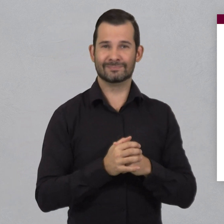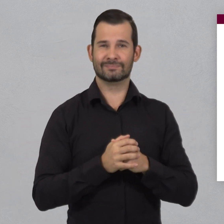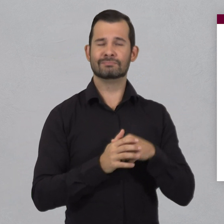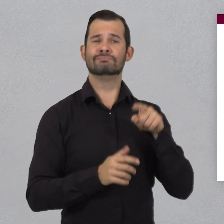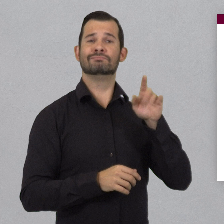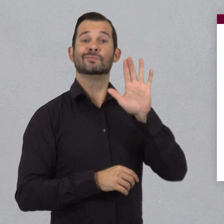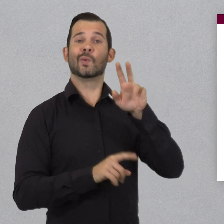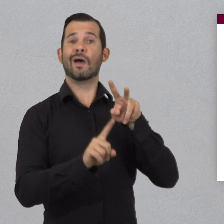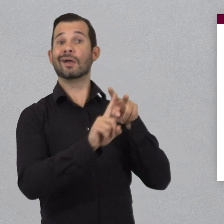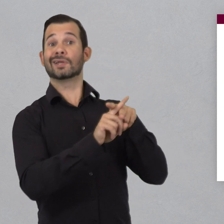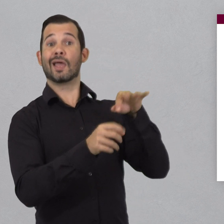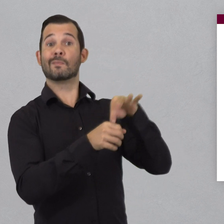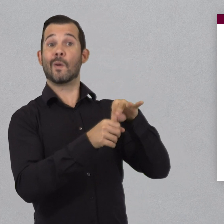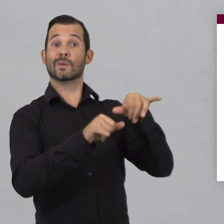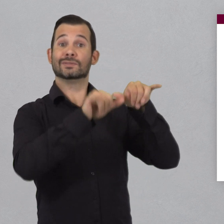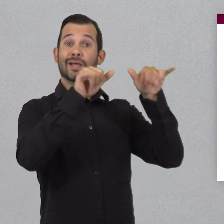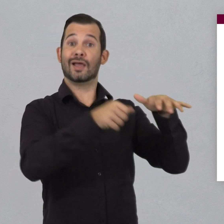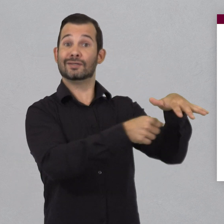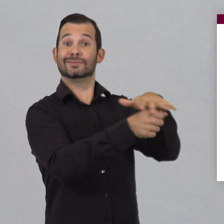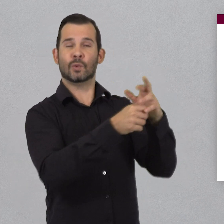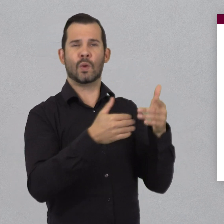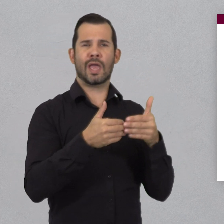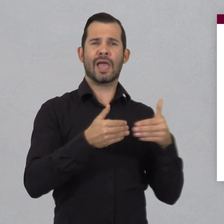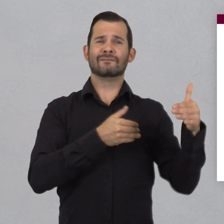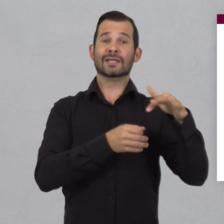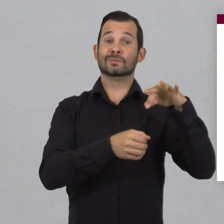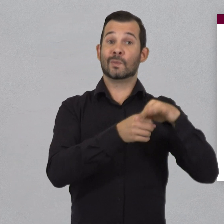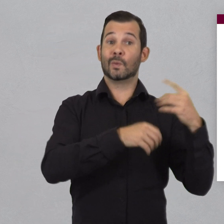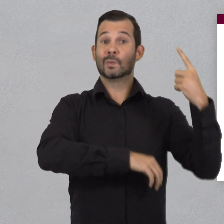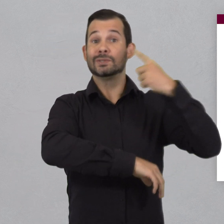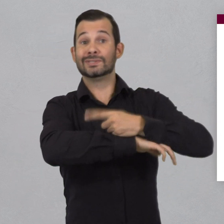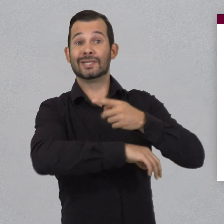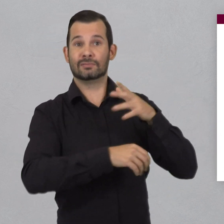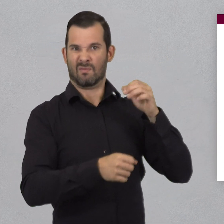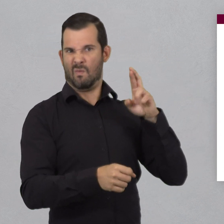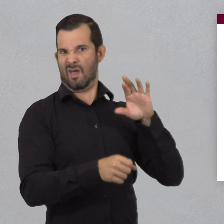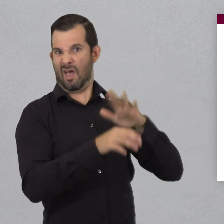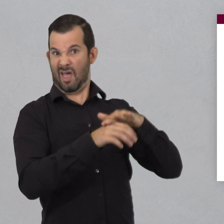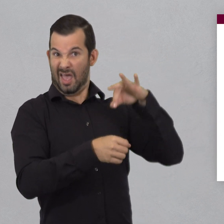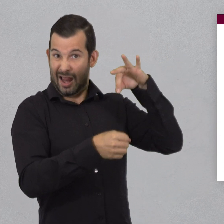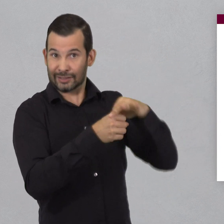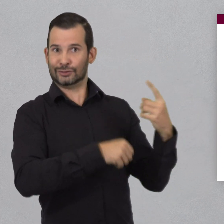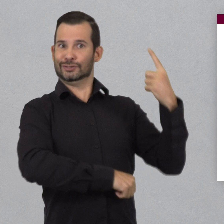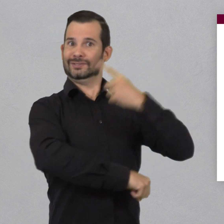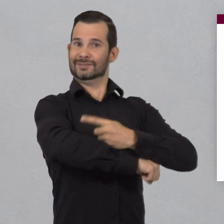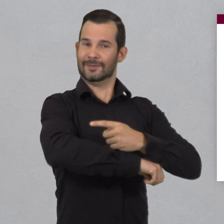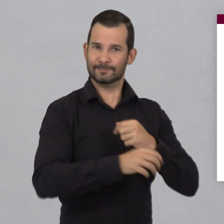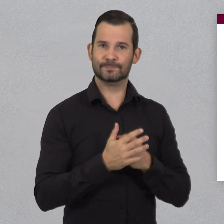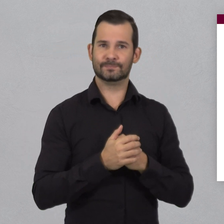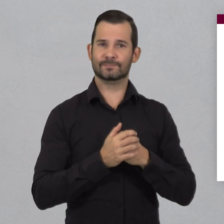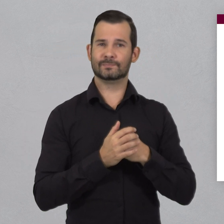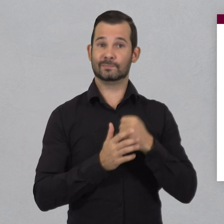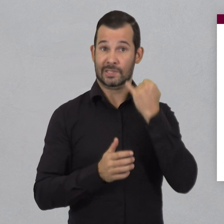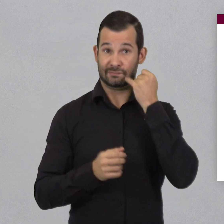1. At your assigned polling station on advance polling days or on election day